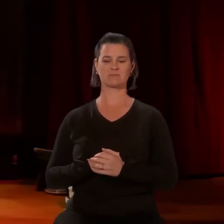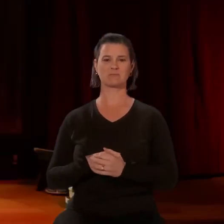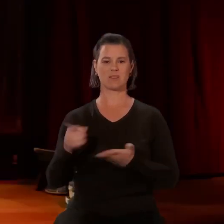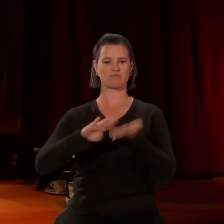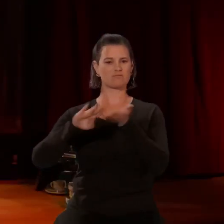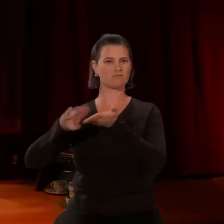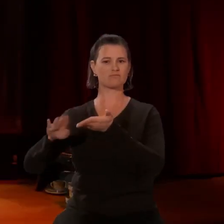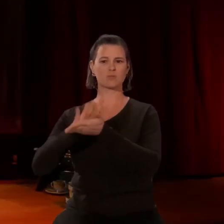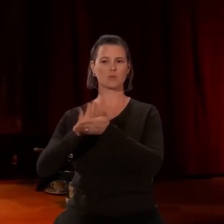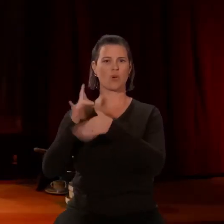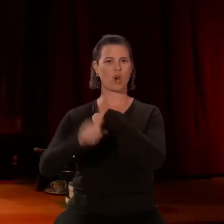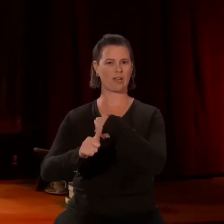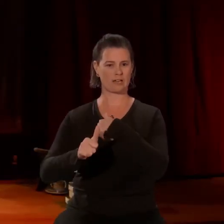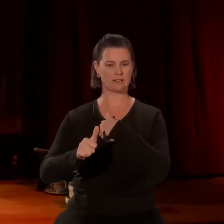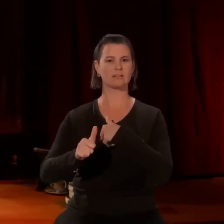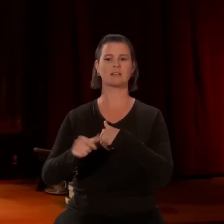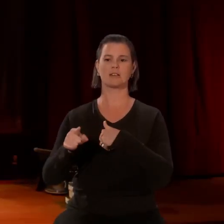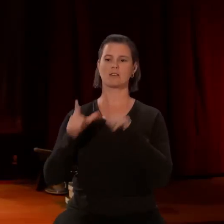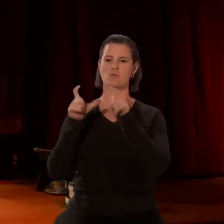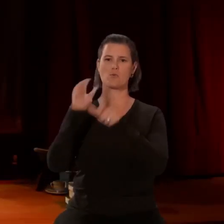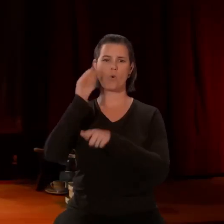and ran home to get dressed up in his finest clothes.